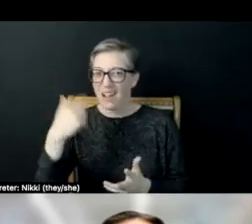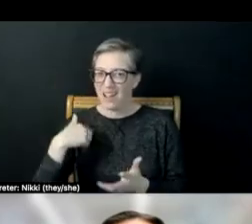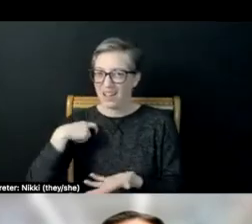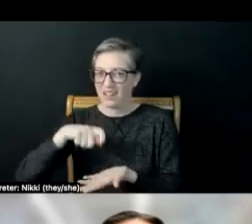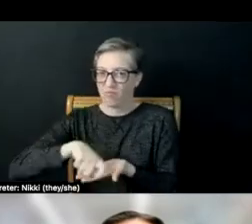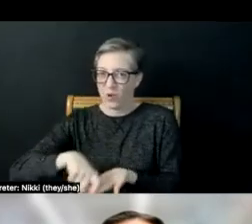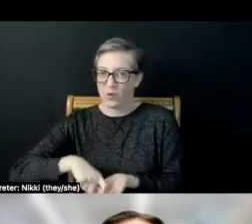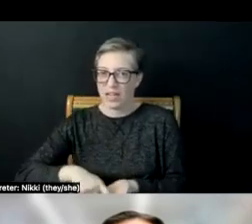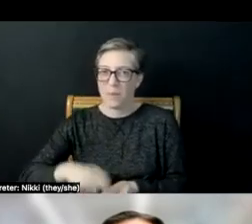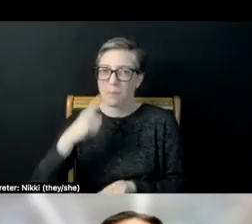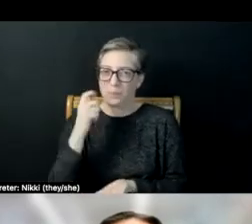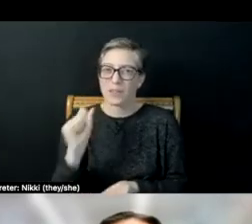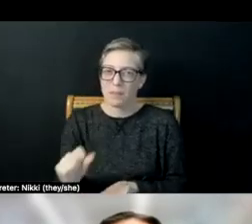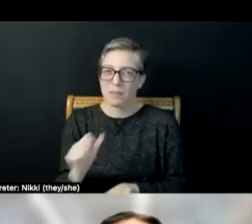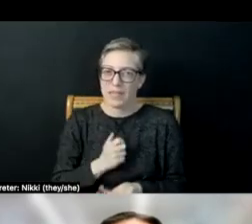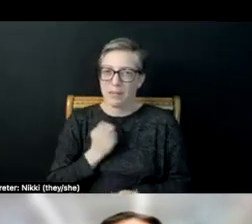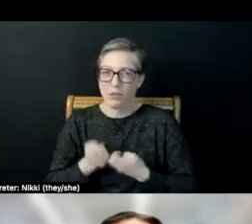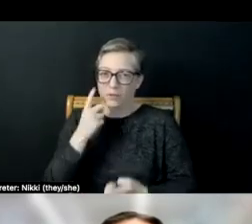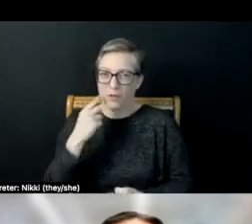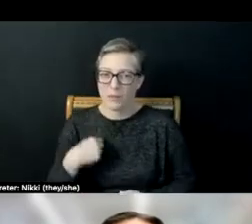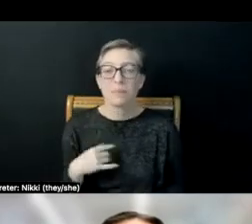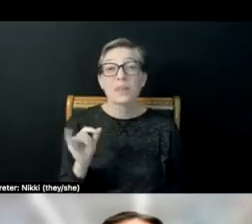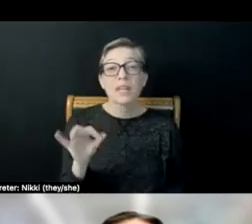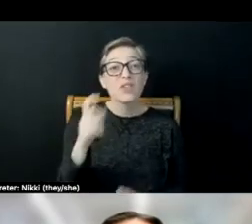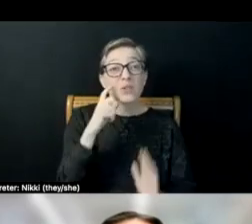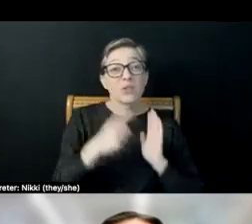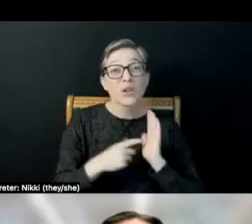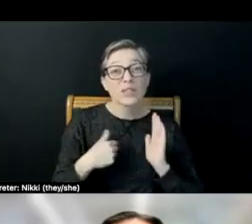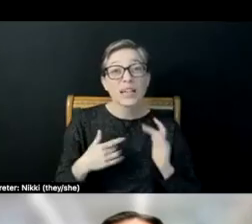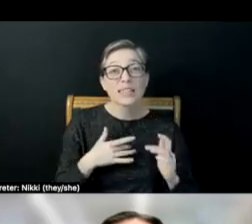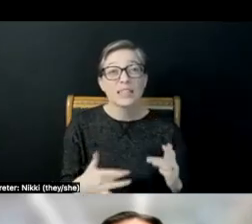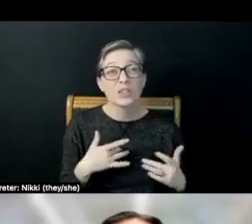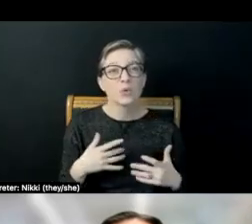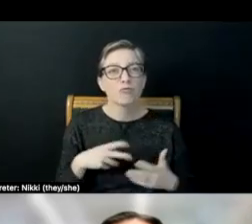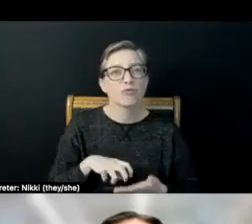If you notice me jumping a little bit, that's normal for my disability,